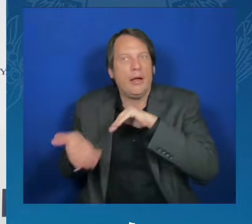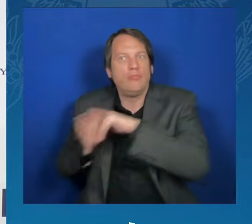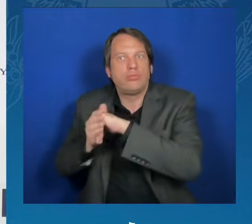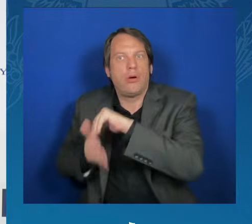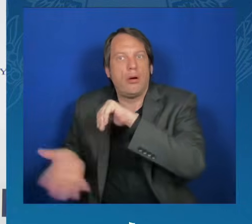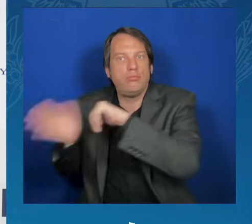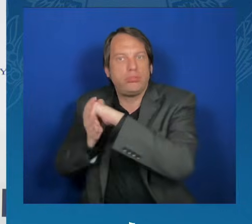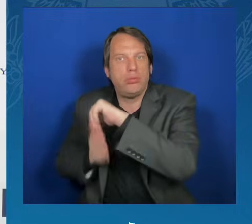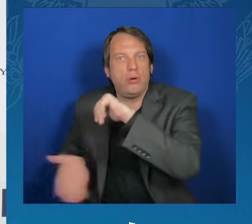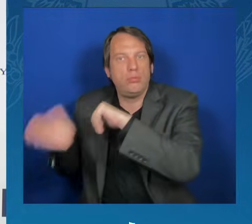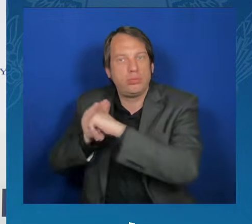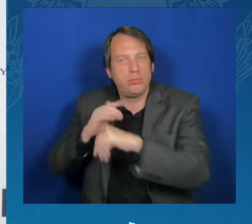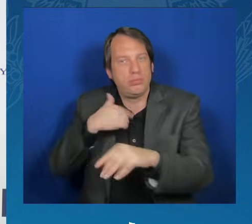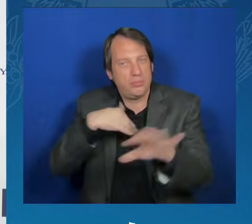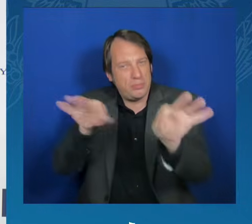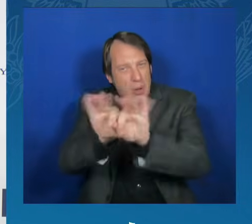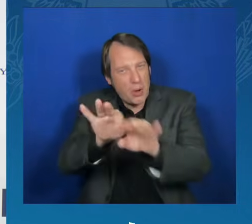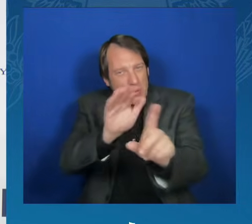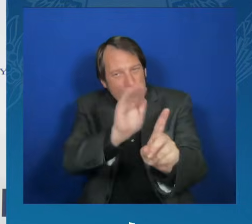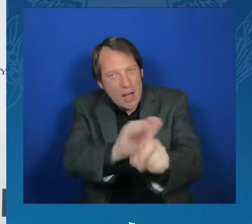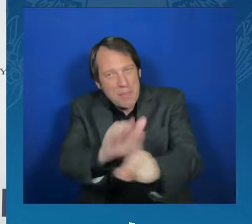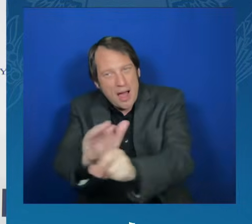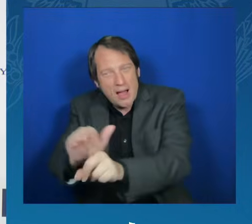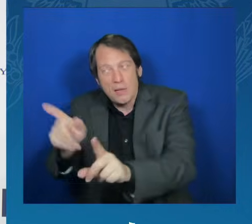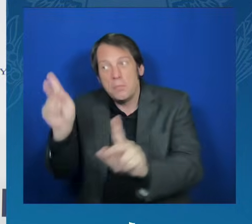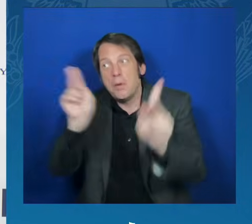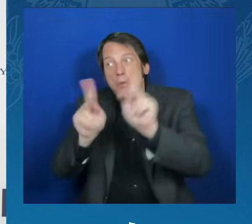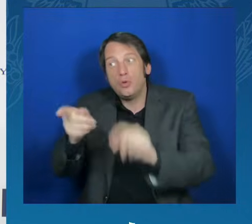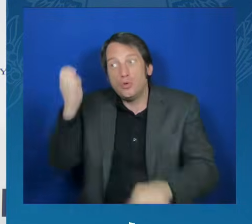when the forces of tyranny and fascism were on the march,